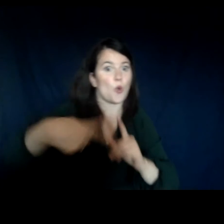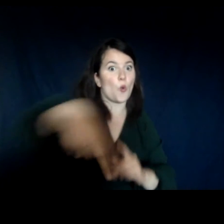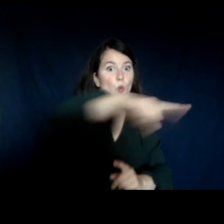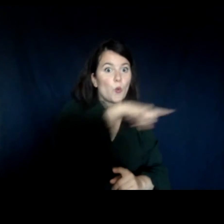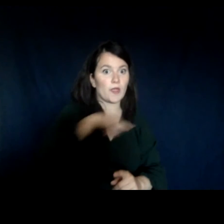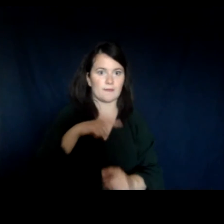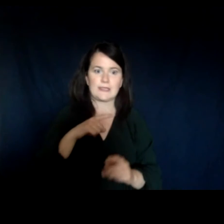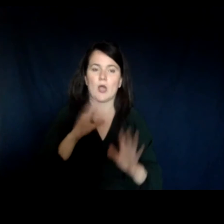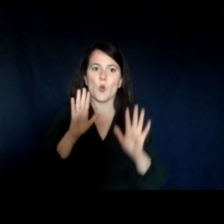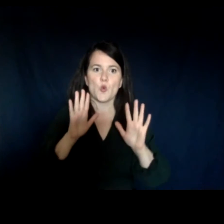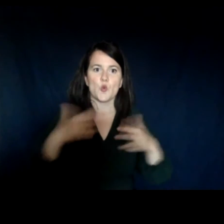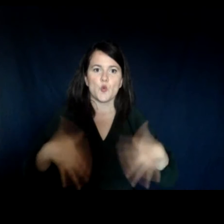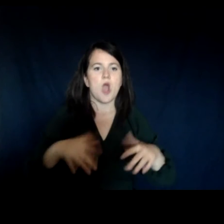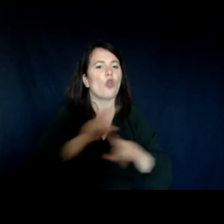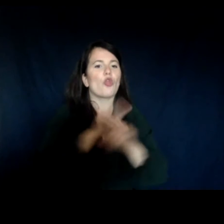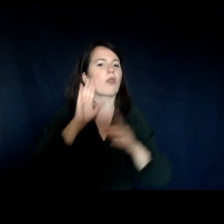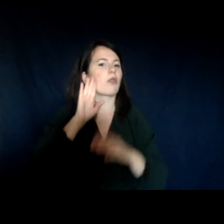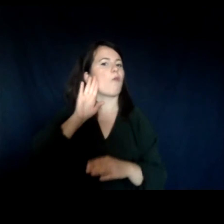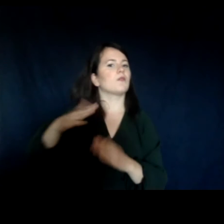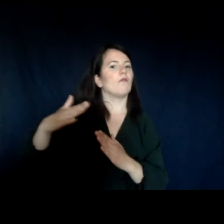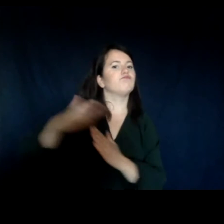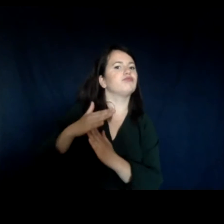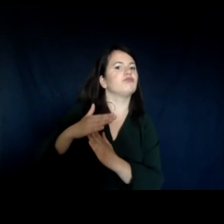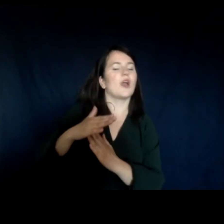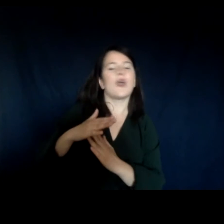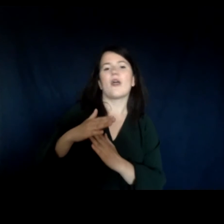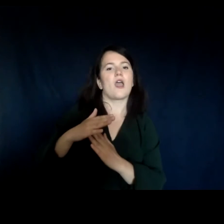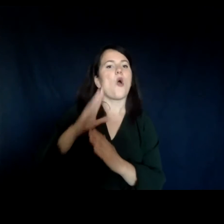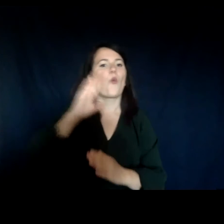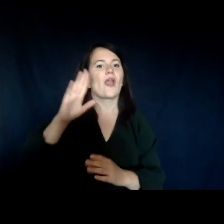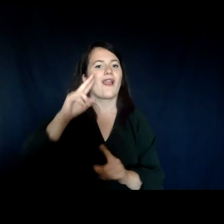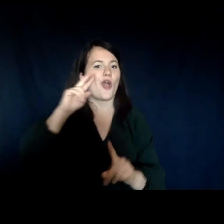regarding each application for reimbursement by beneficiaries.